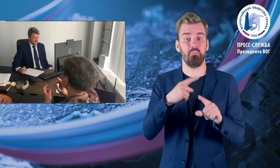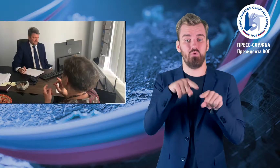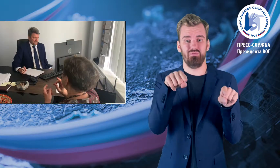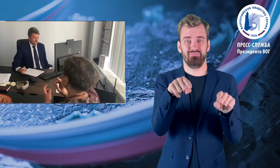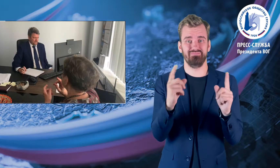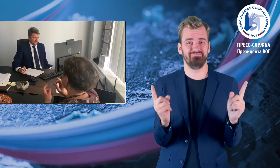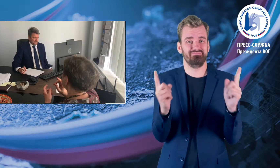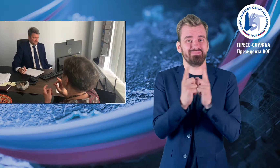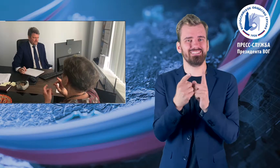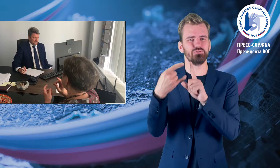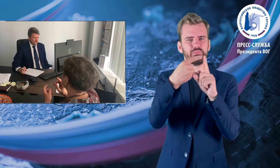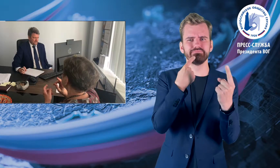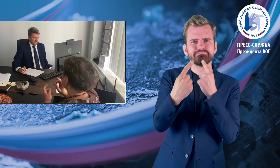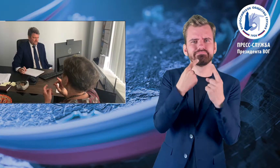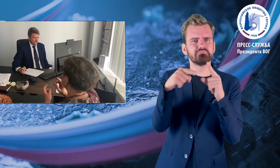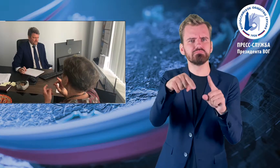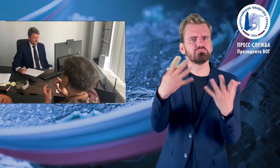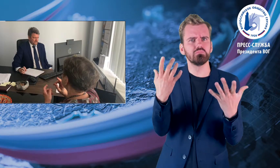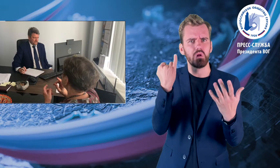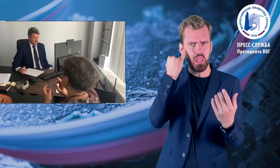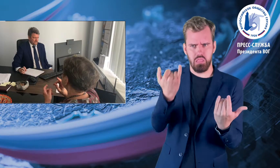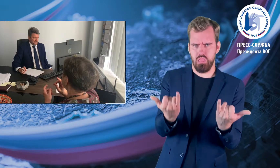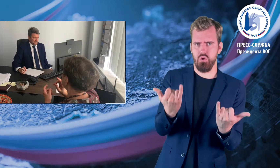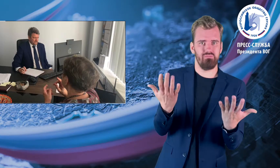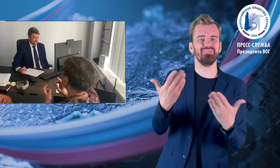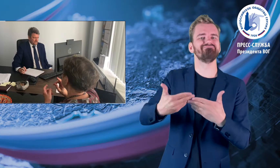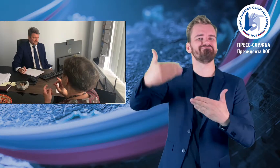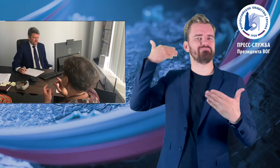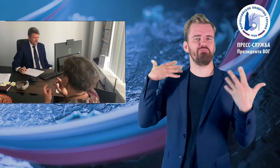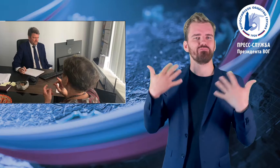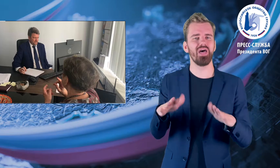In December 2020, the VOG President Stanislav Ivanov